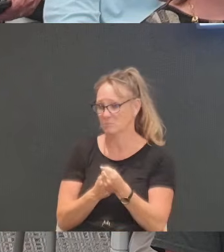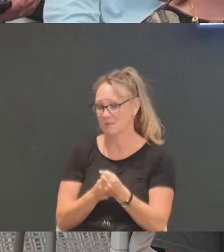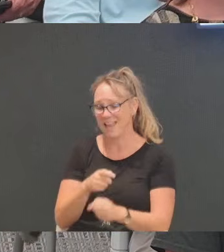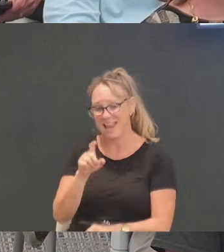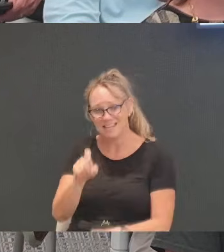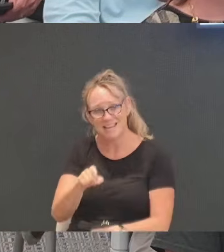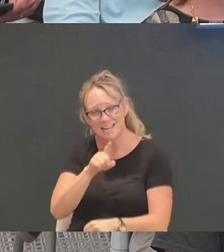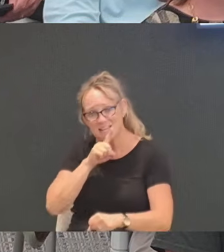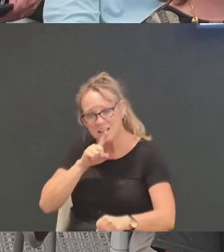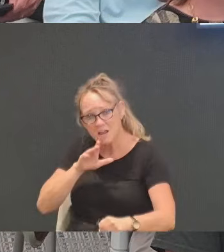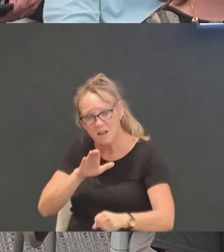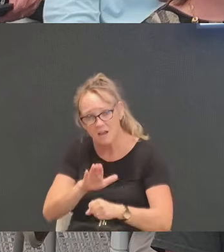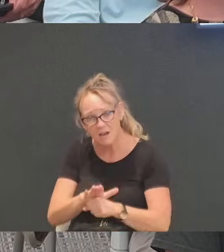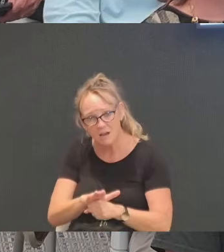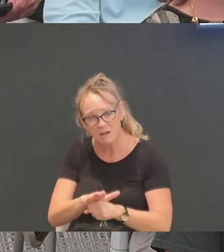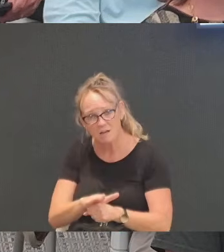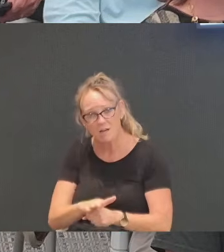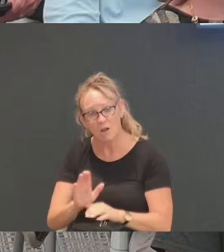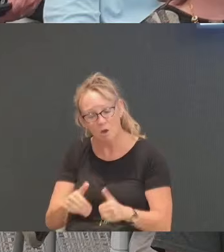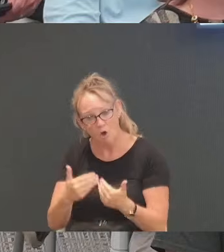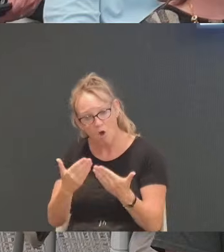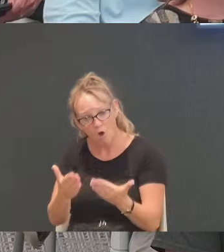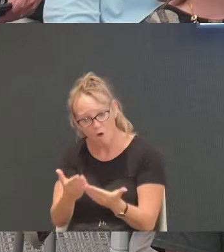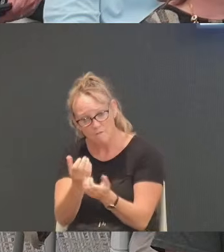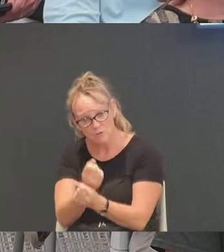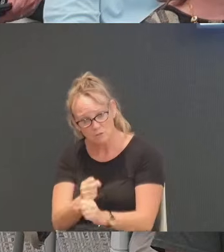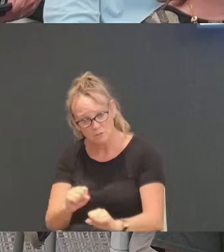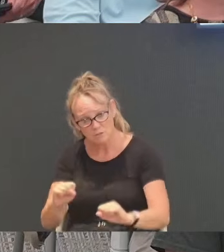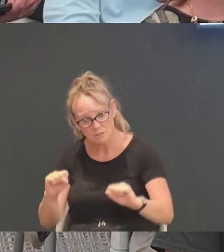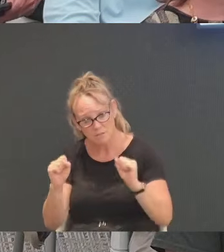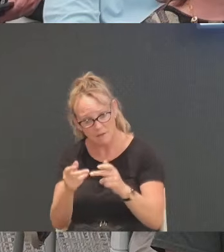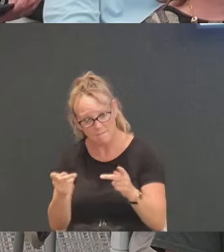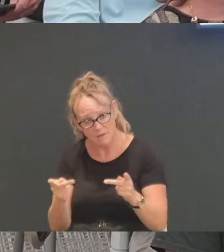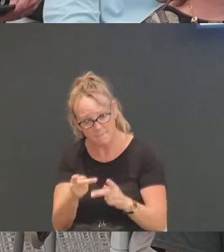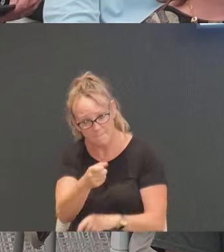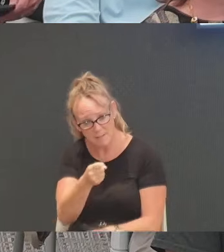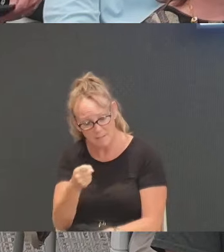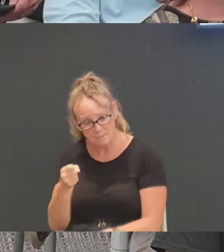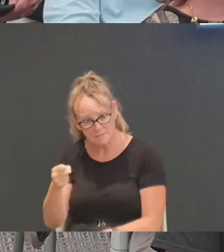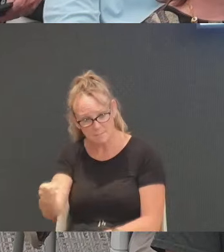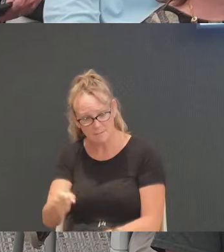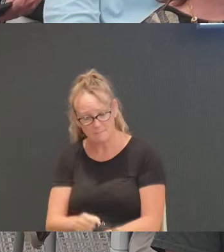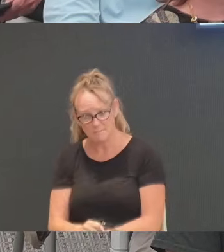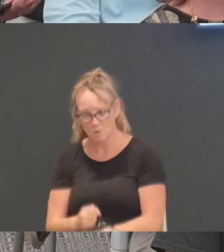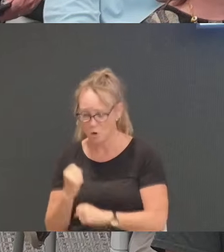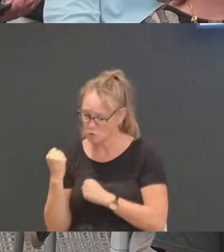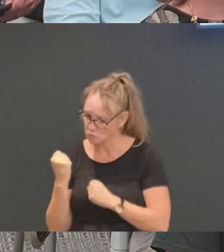providing them safe placements with strong quality staff and programming. They need places where